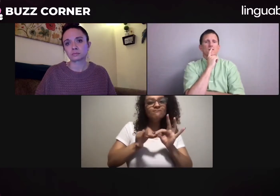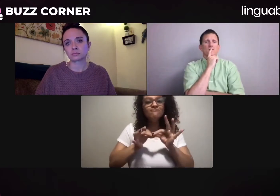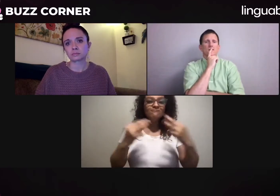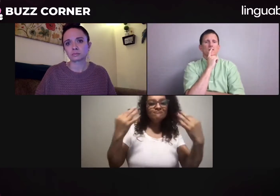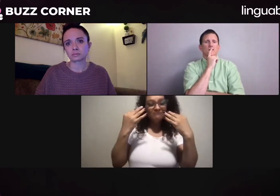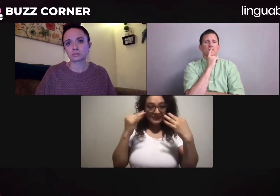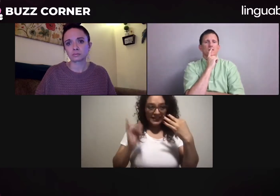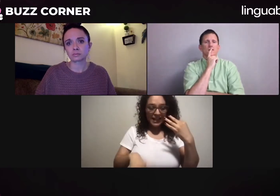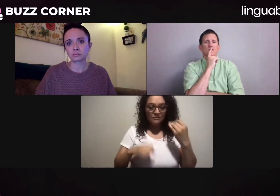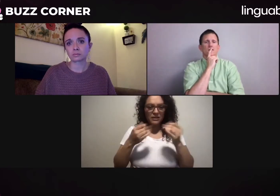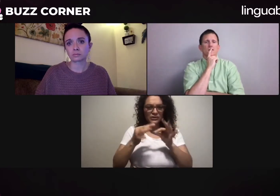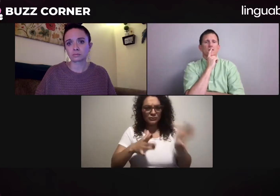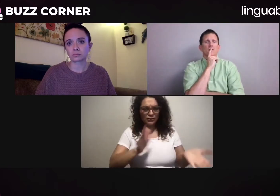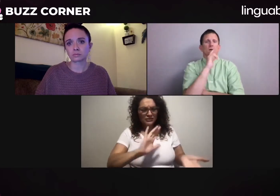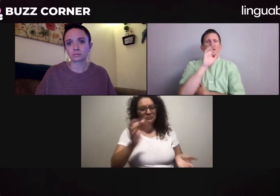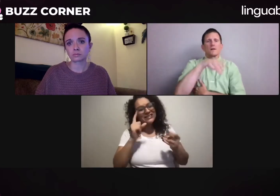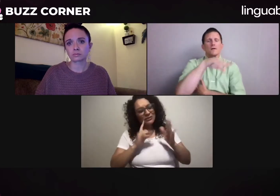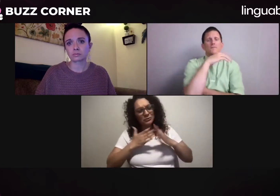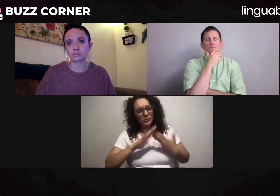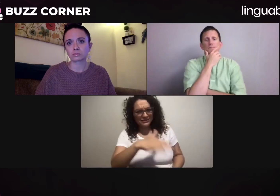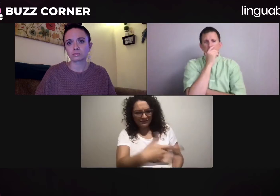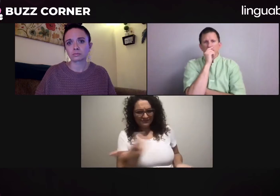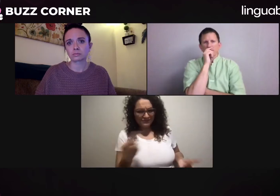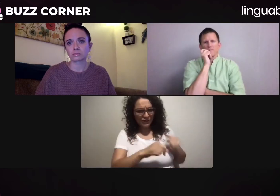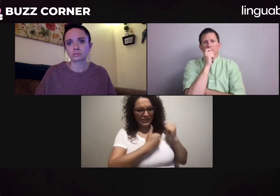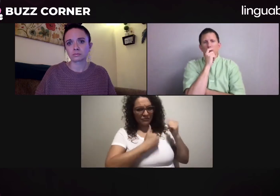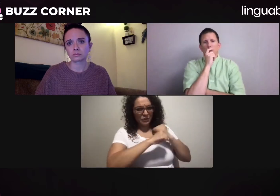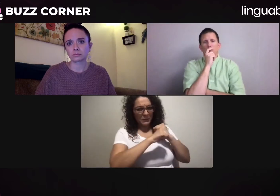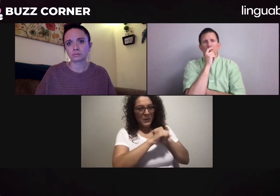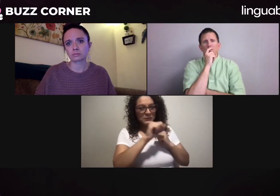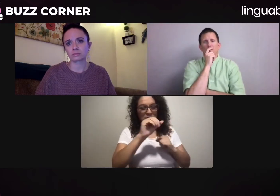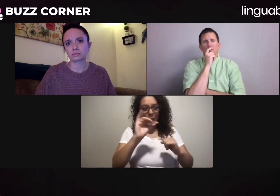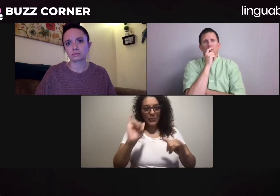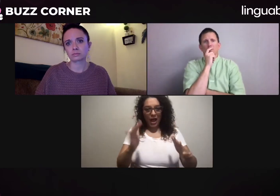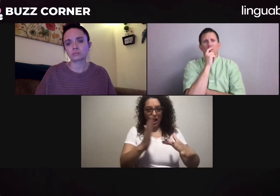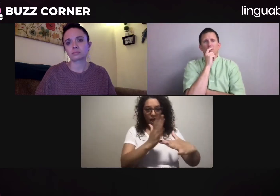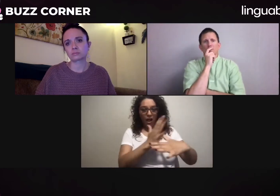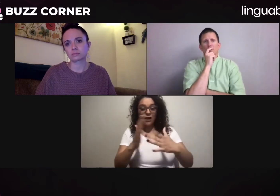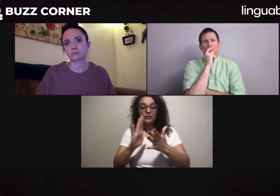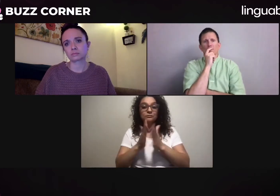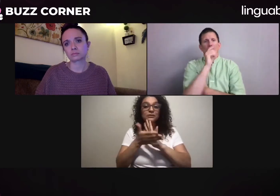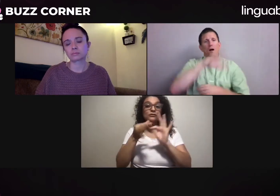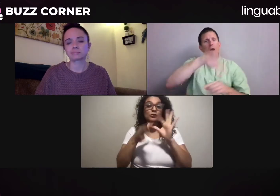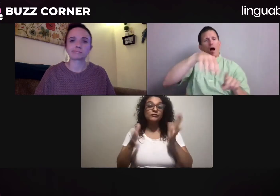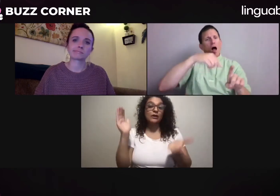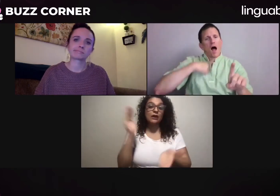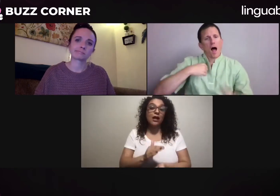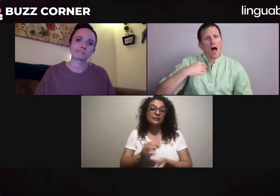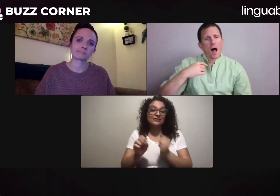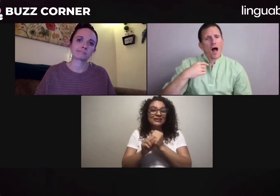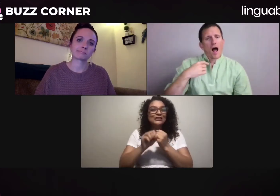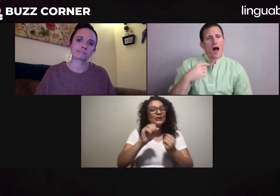you know, with having an interpreter, making that kind of notes. But it was just bringing unwanted attention and it was like the interpreter was self-promoting. Right?